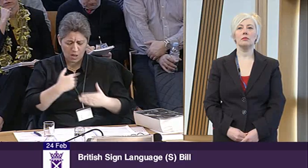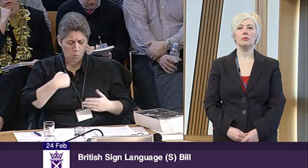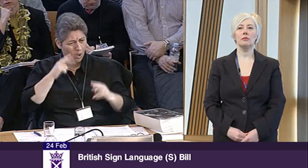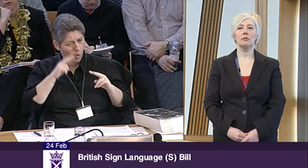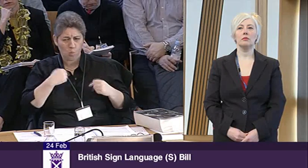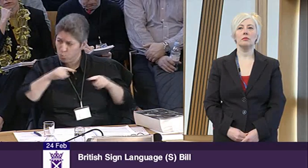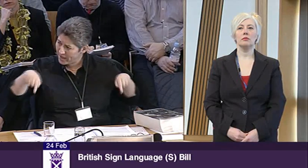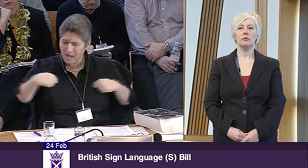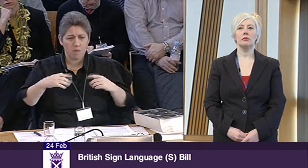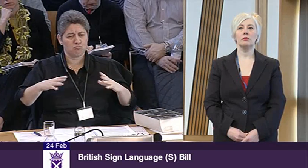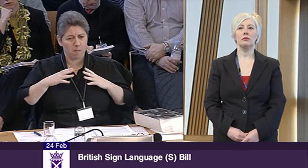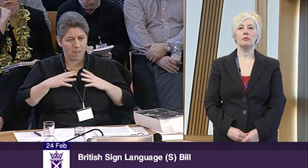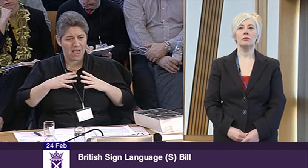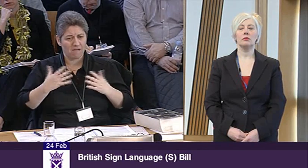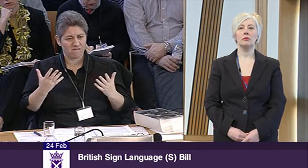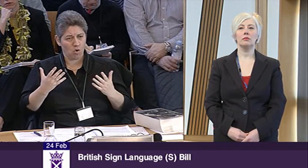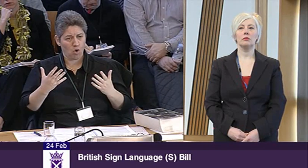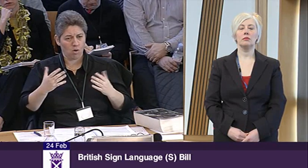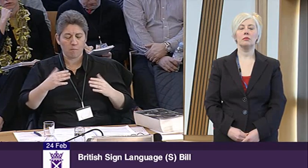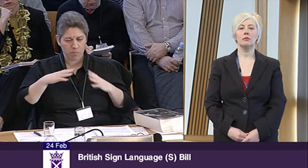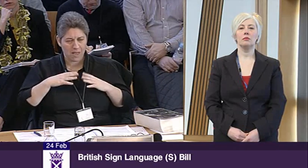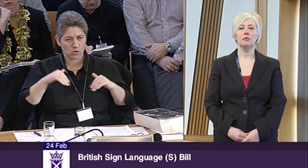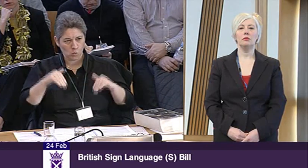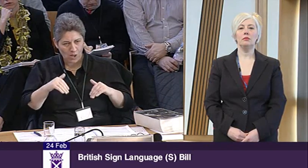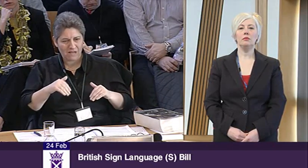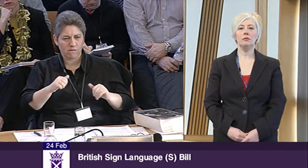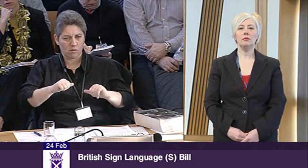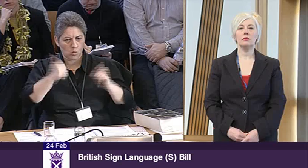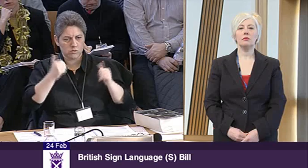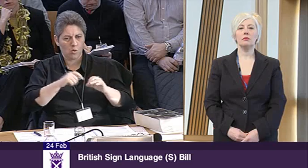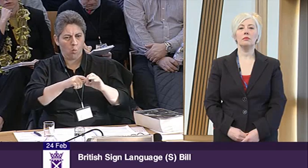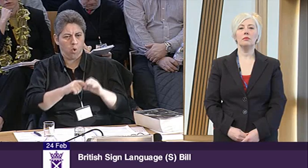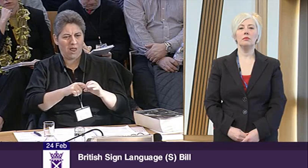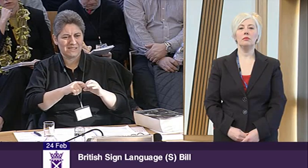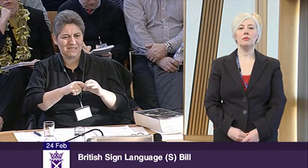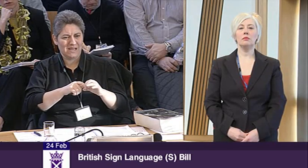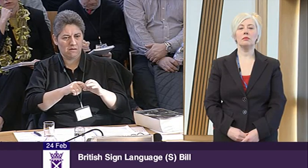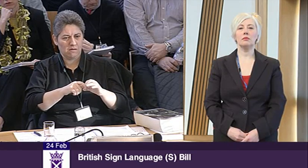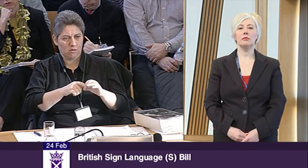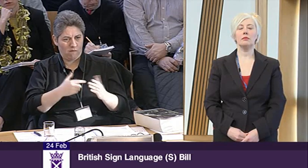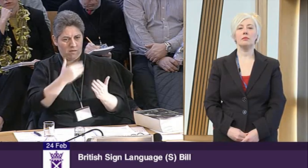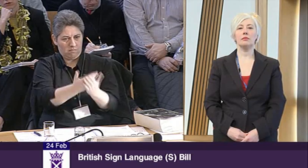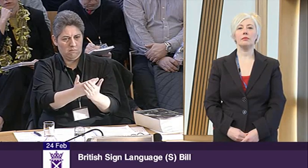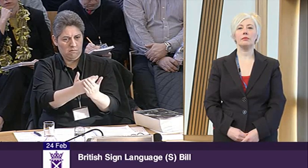clear work plans about what will work for us. We are prepared to wait for quality; that